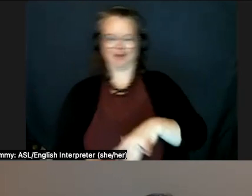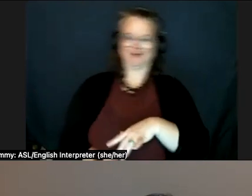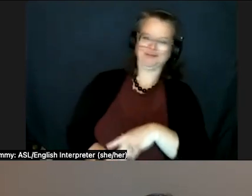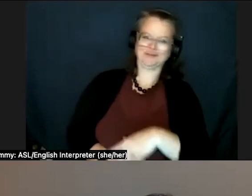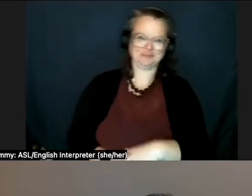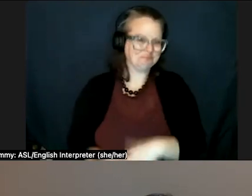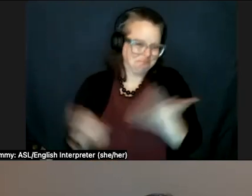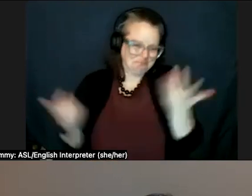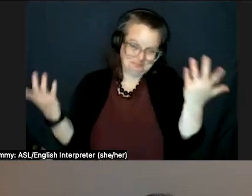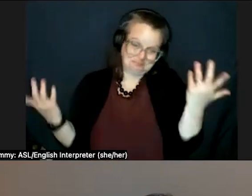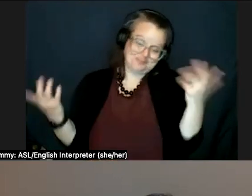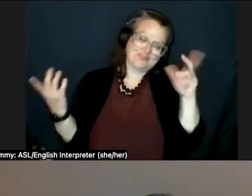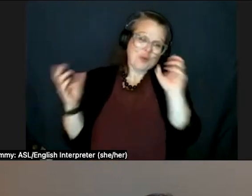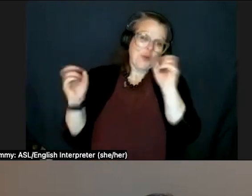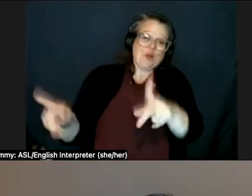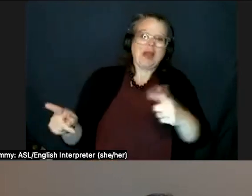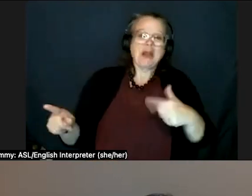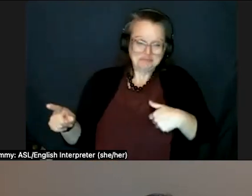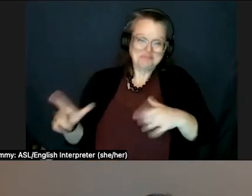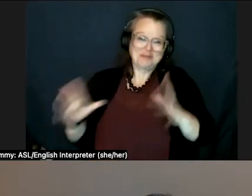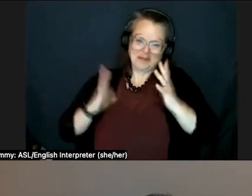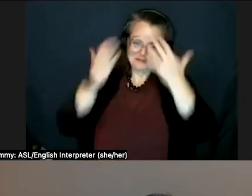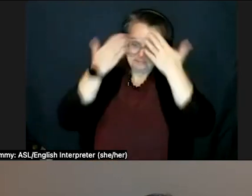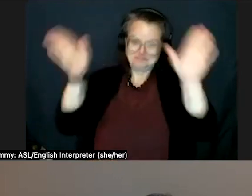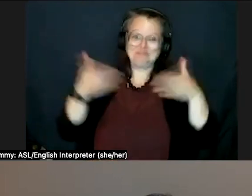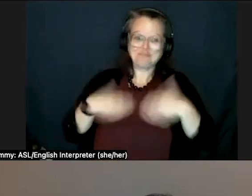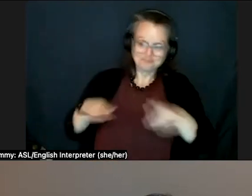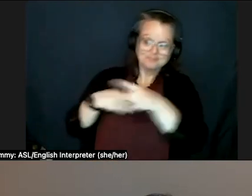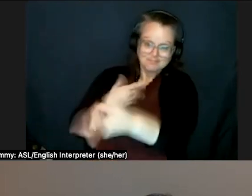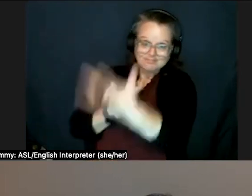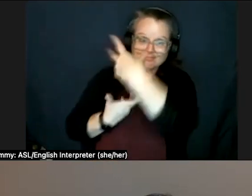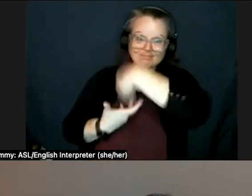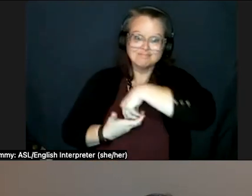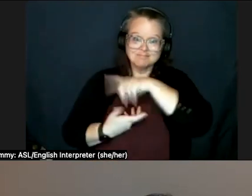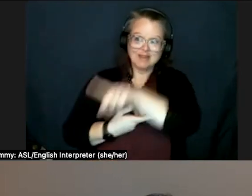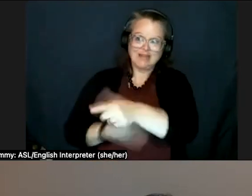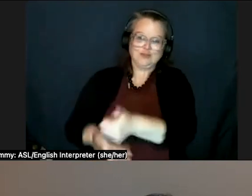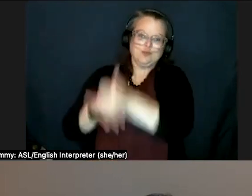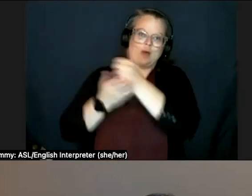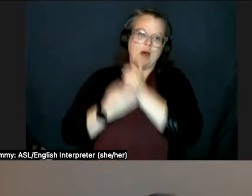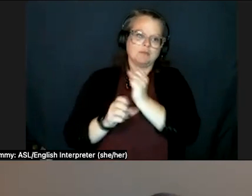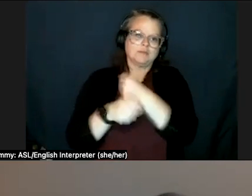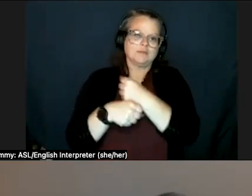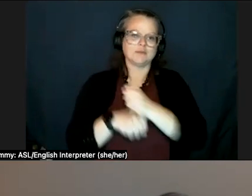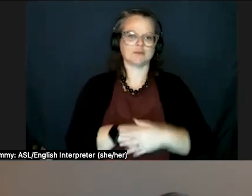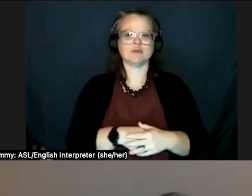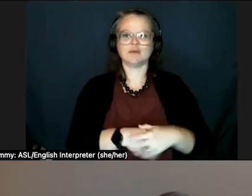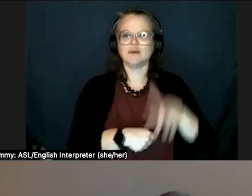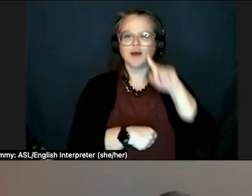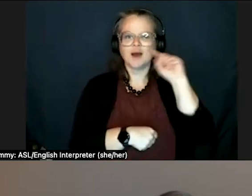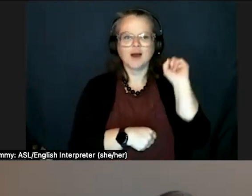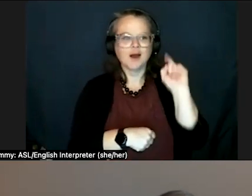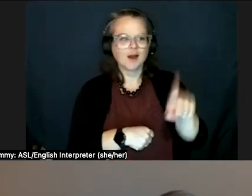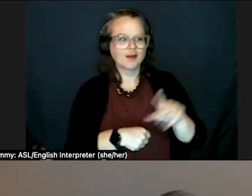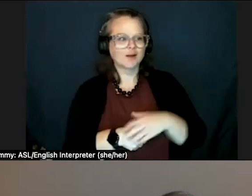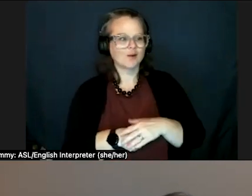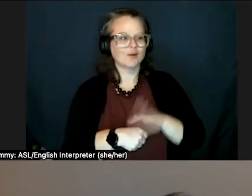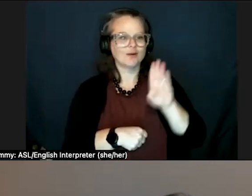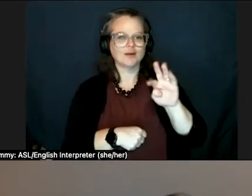something and they've helped create it. Lauren: Excellent points. I thought I saw a knowing smile from Brendan. Is there anything to add there?